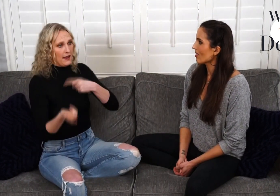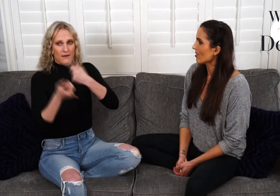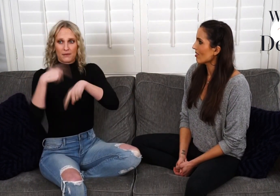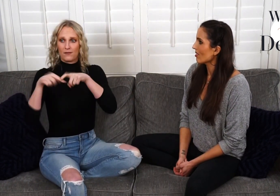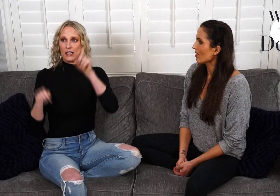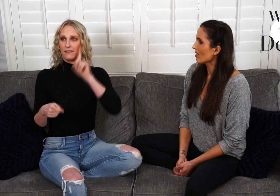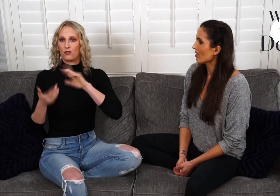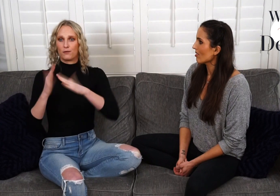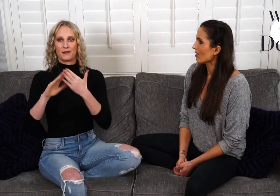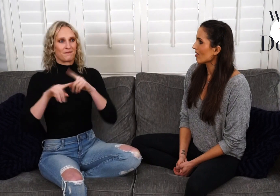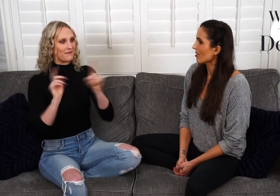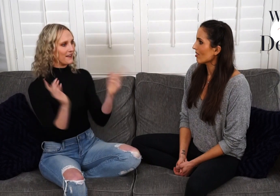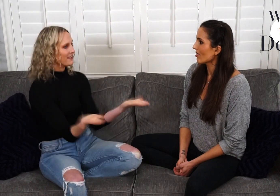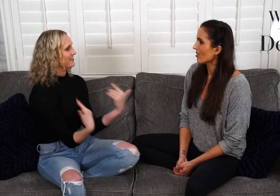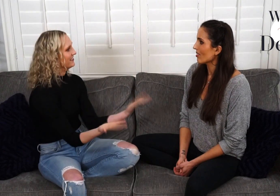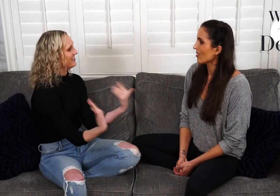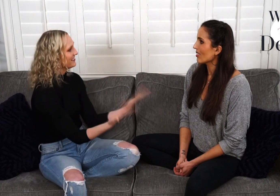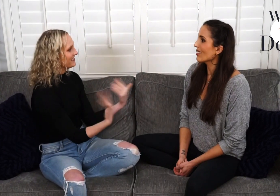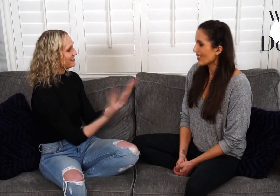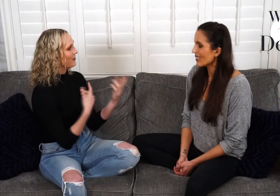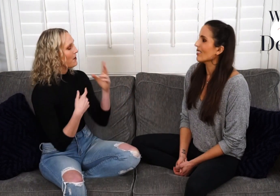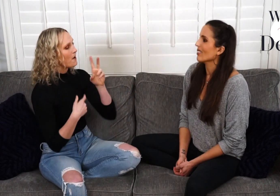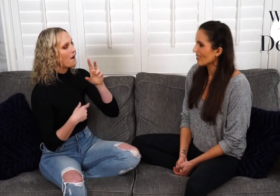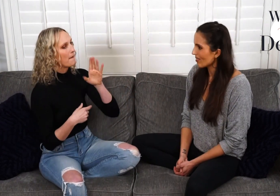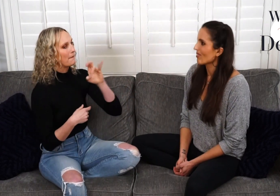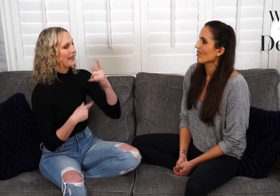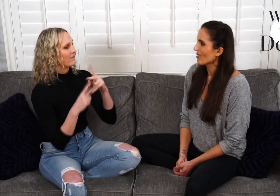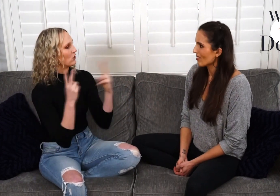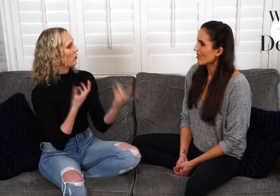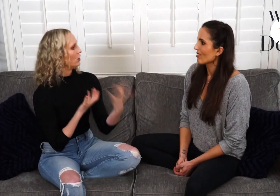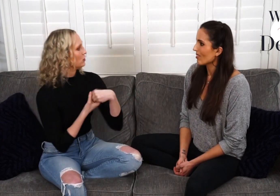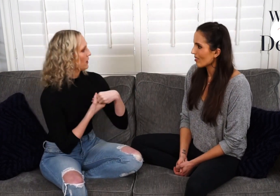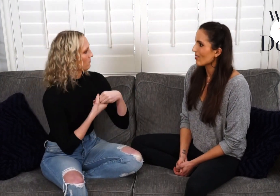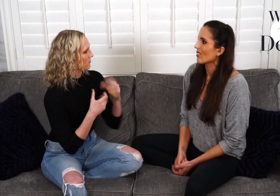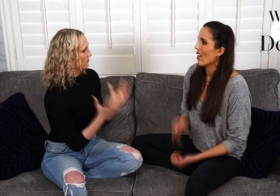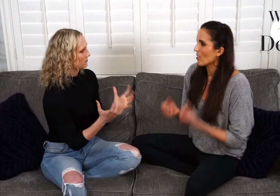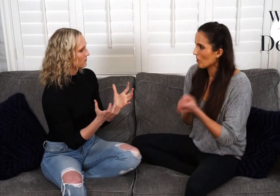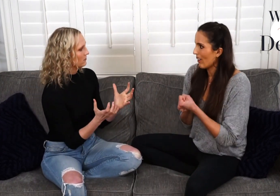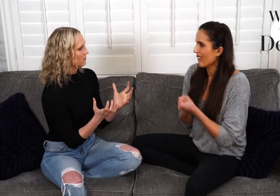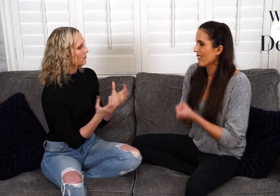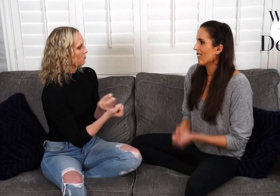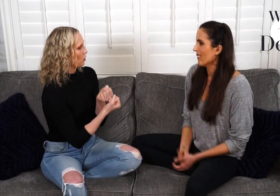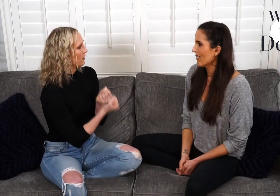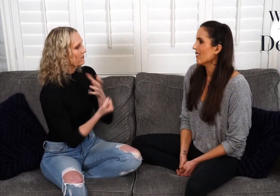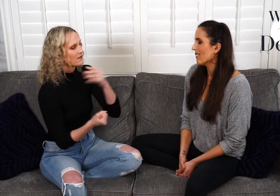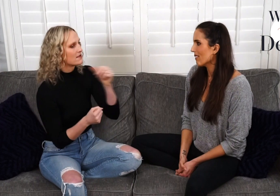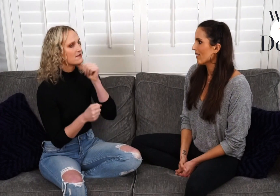come from a Deaf community,” but they're so welcoming and inclusive and very supportive and they